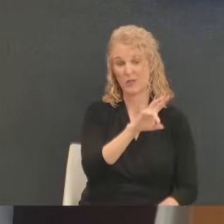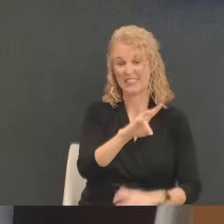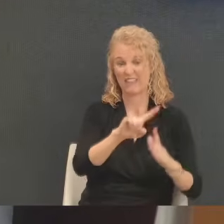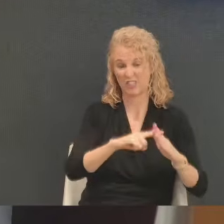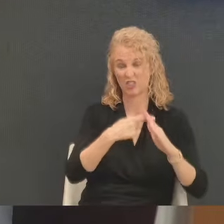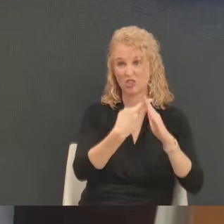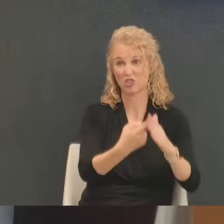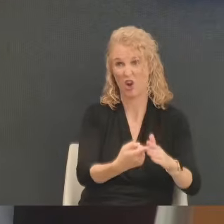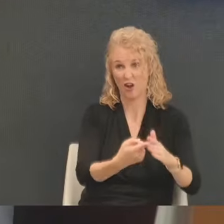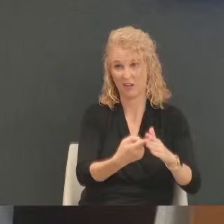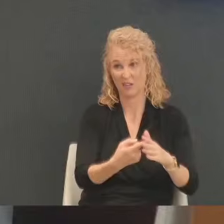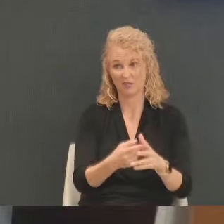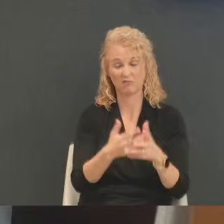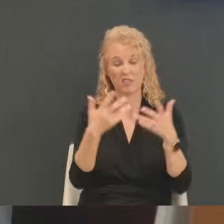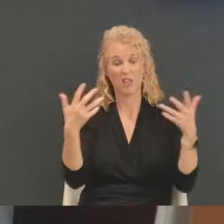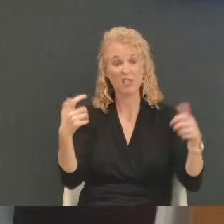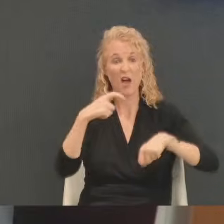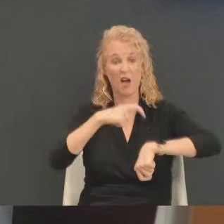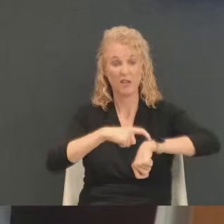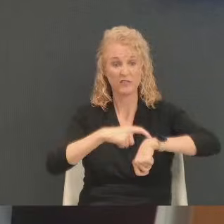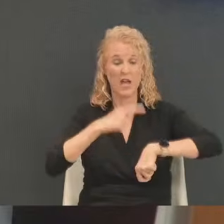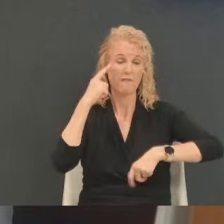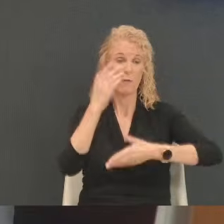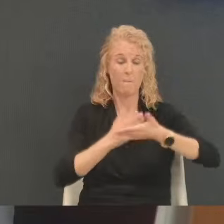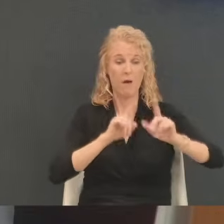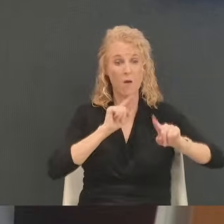it'll take a little bit of time to get parts ordered and all that type of stuff, but once it